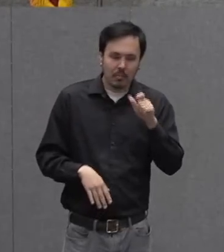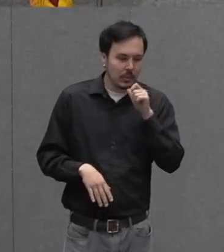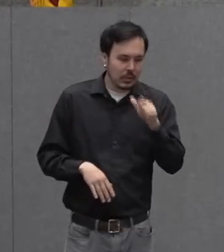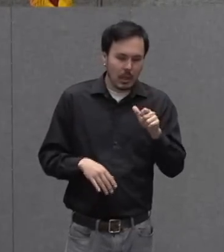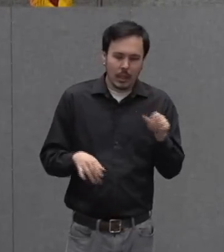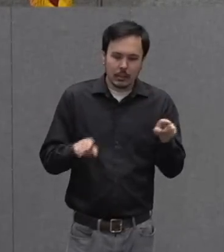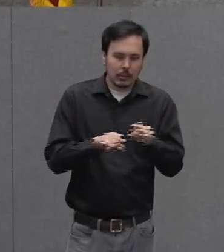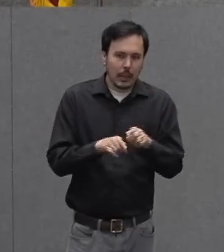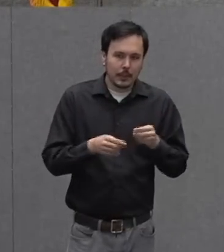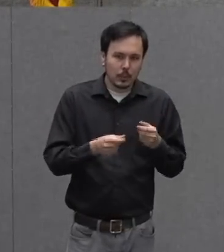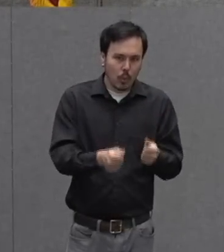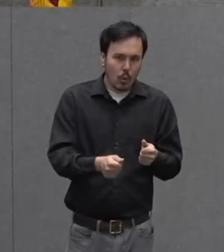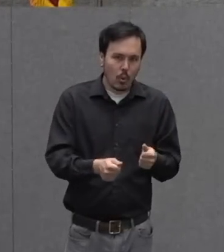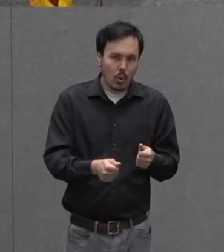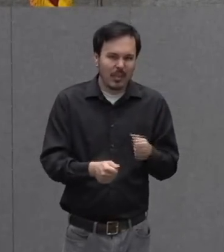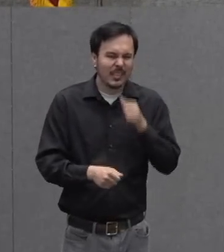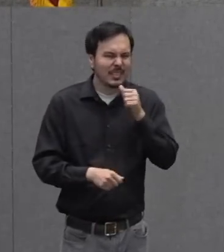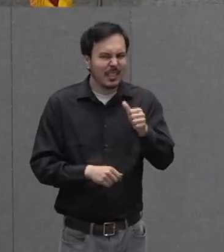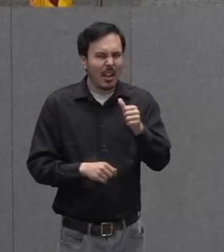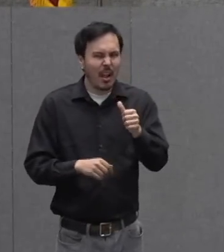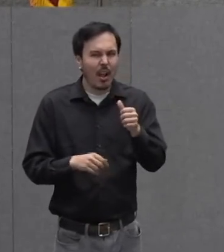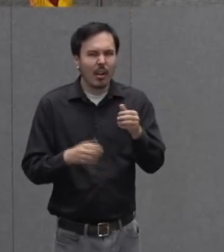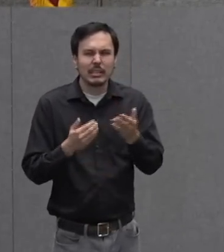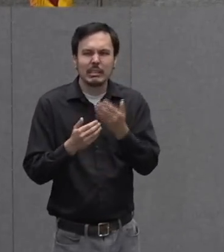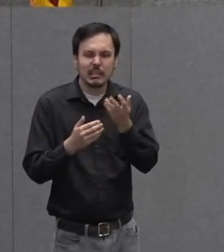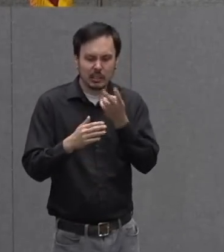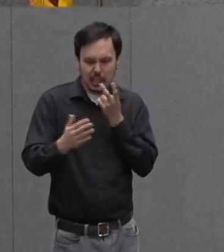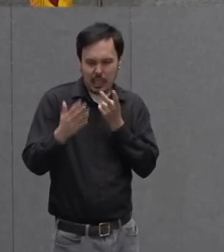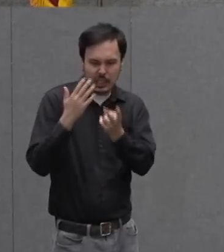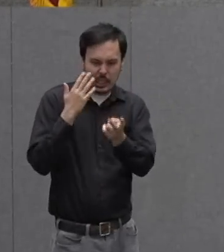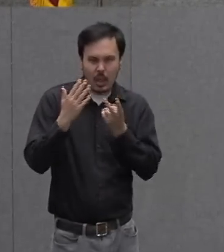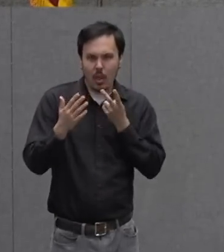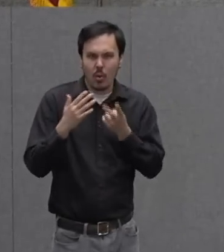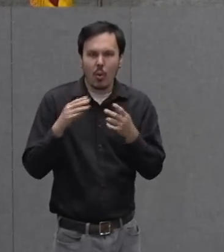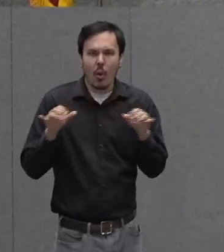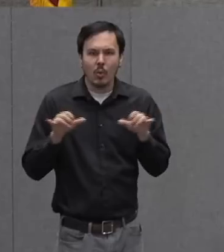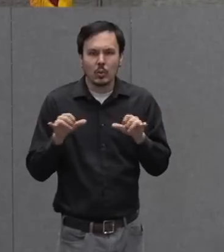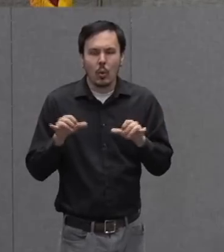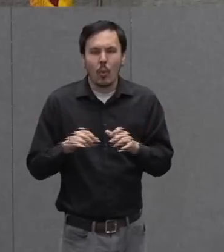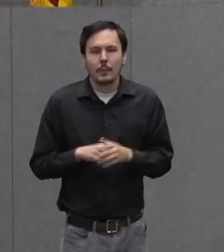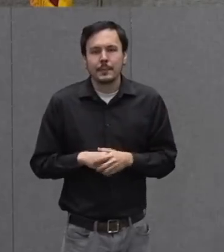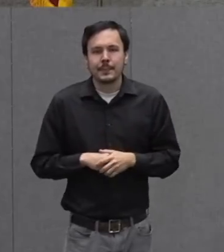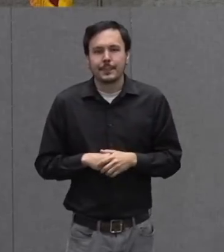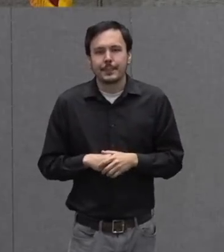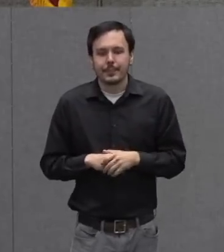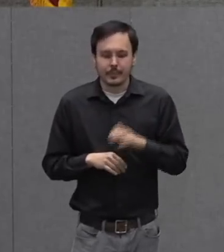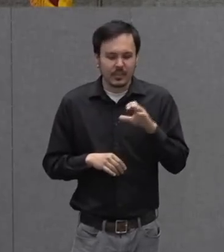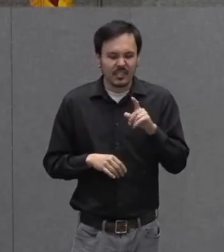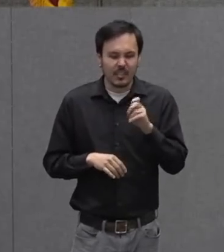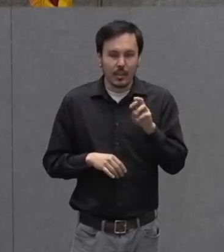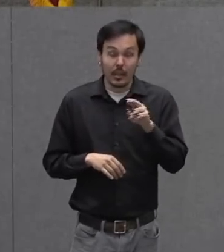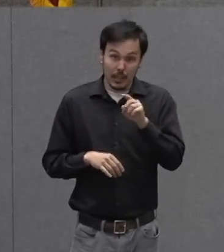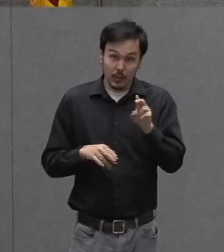It's not as clear as the wax paper. And this is used for hot food.